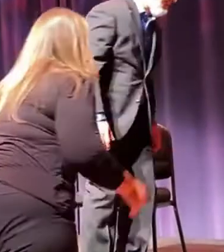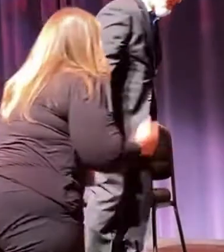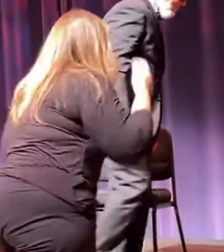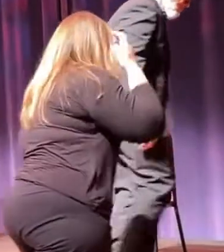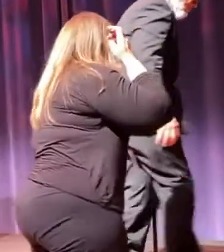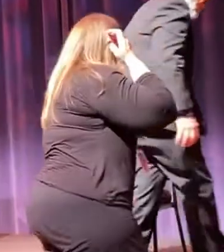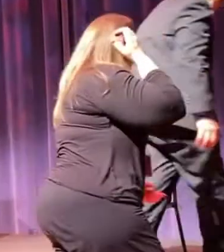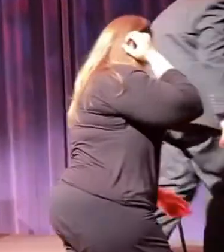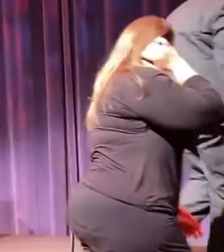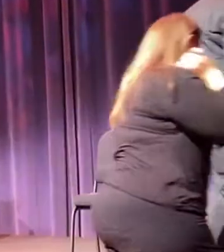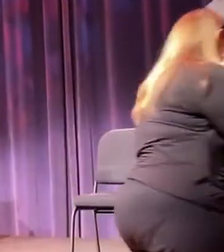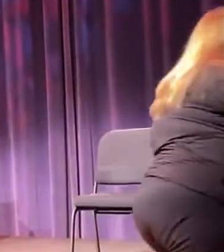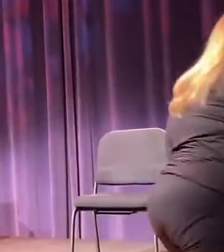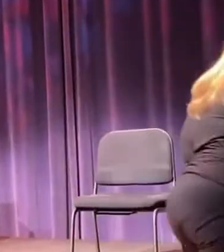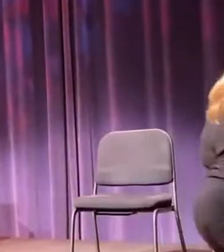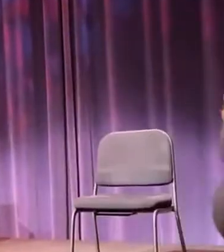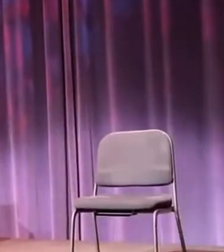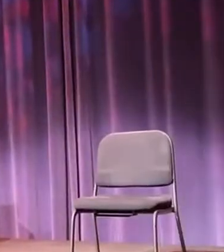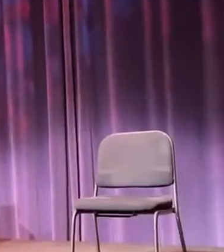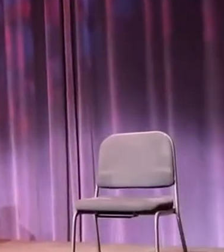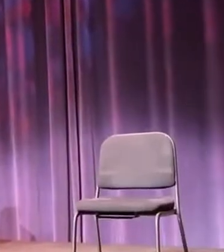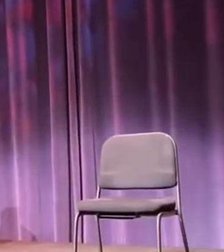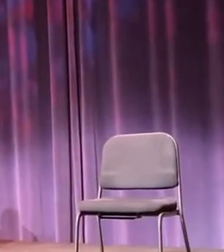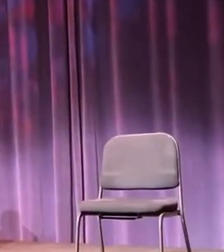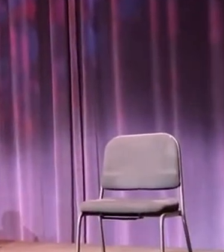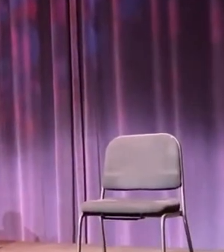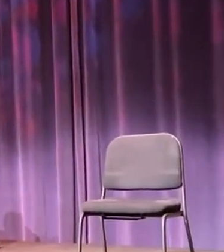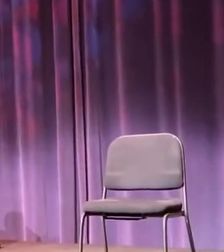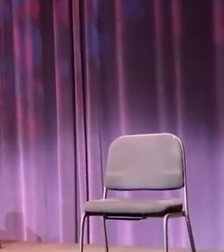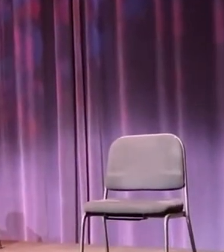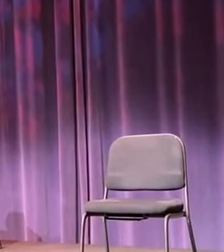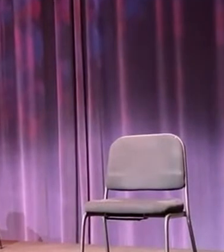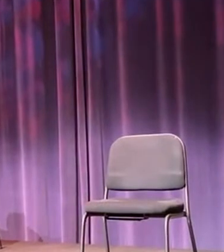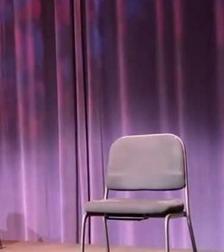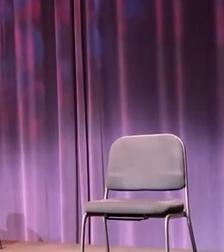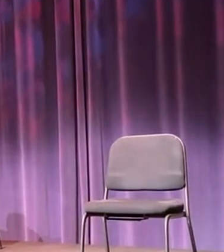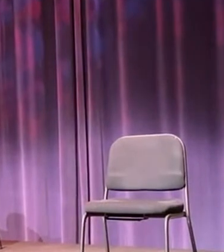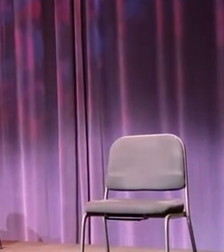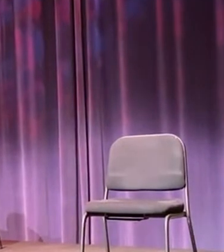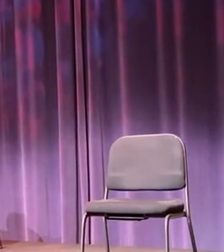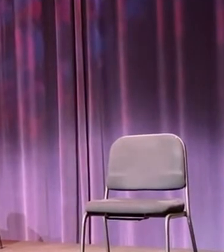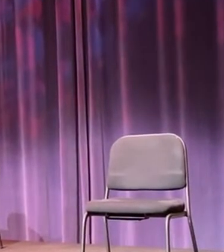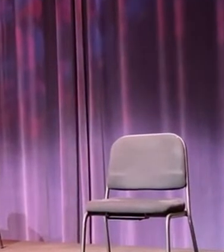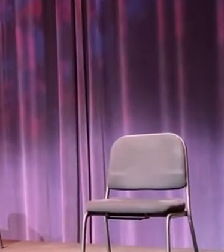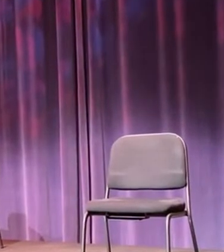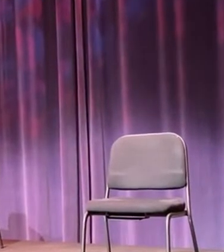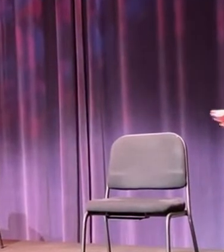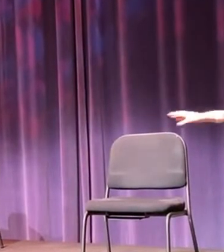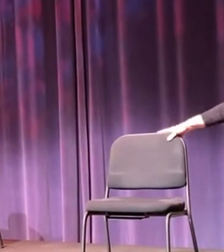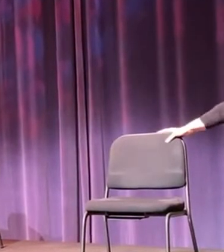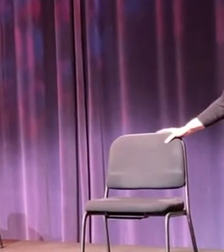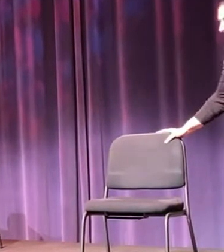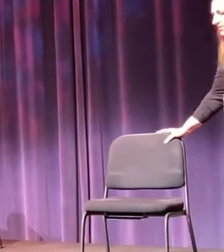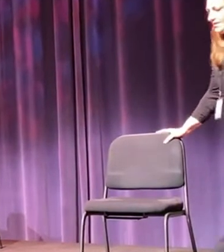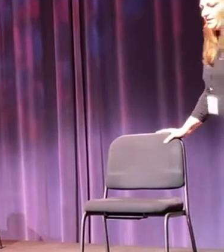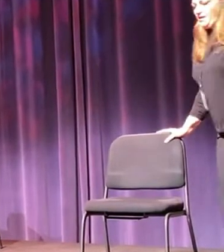They want to kill us. They want to mind control us with their dark psychic majykks and voice pattern advertisements.